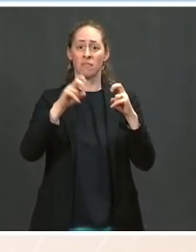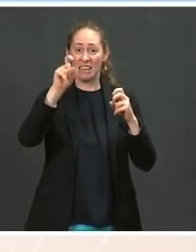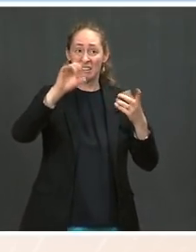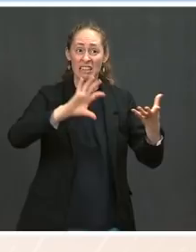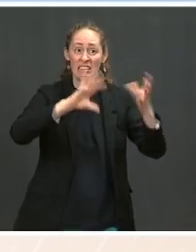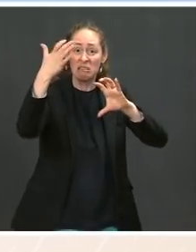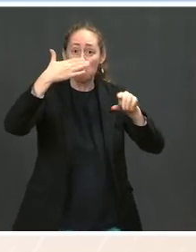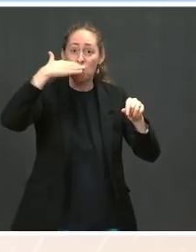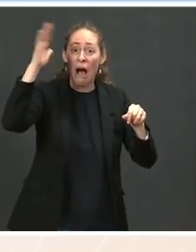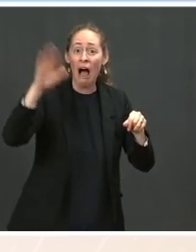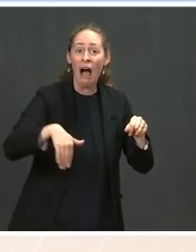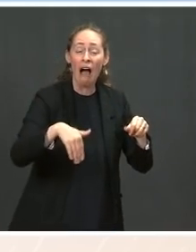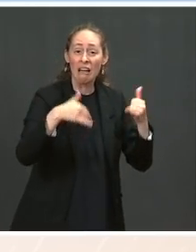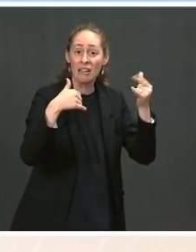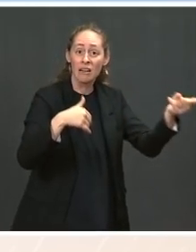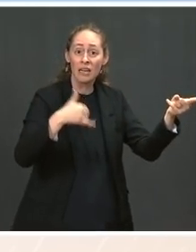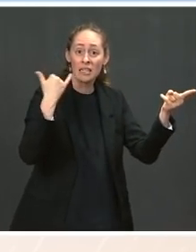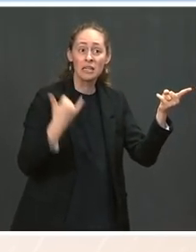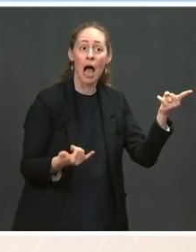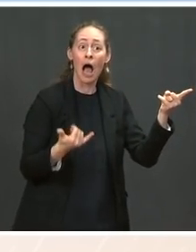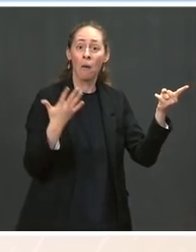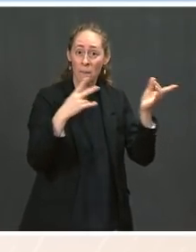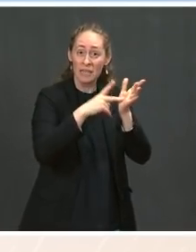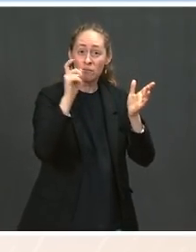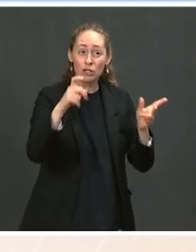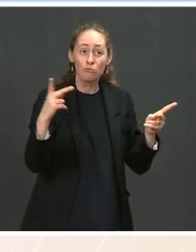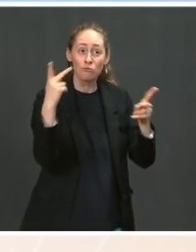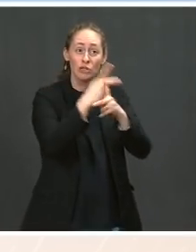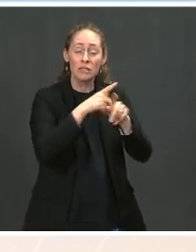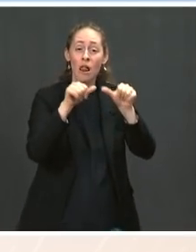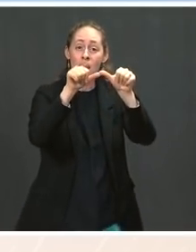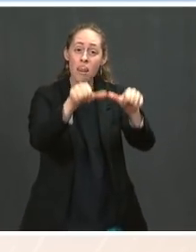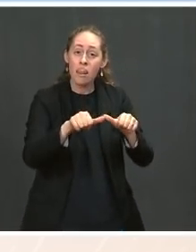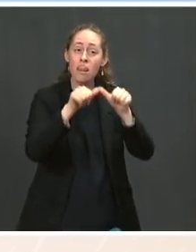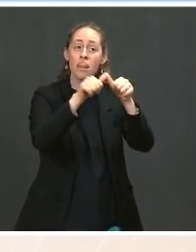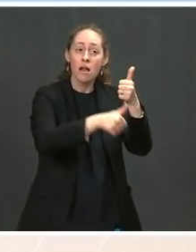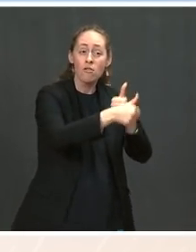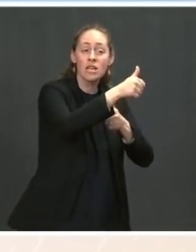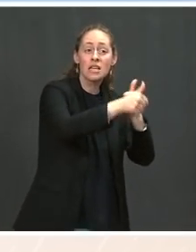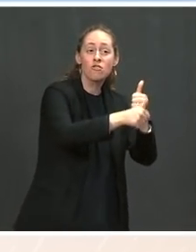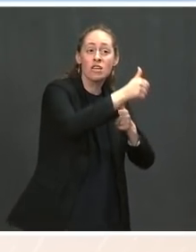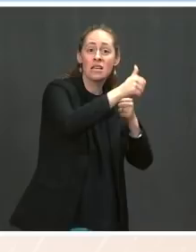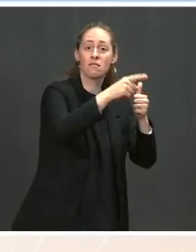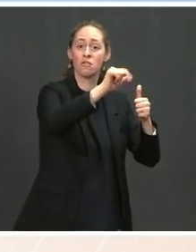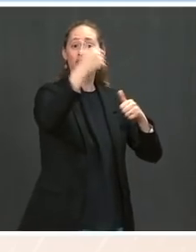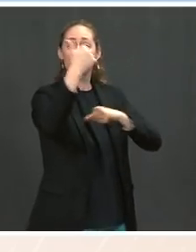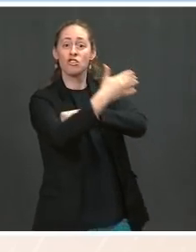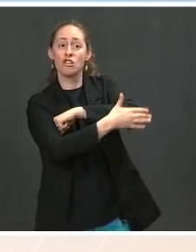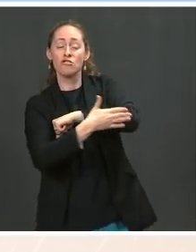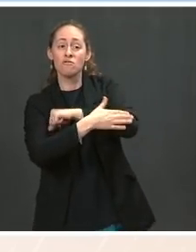the fact that it has metastasized, that it has spread into many other regions of the world, that we can still --